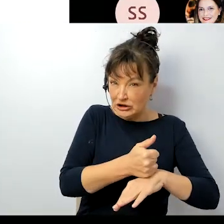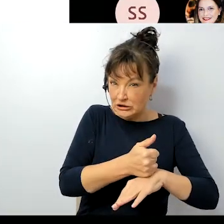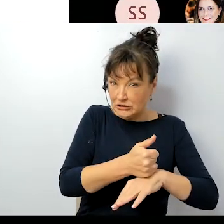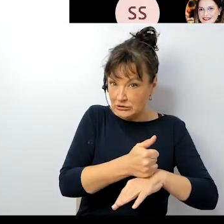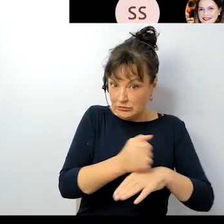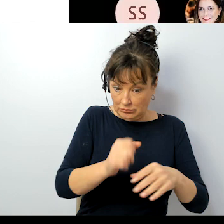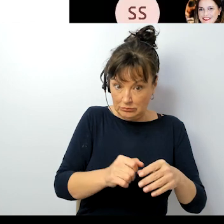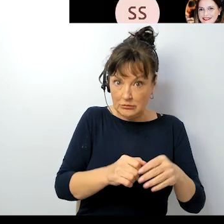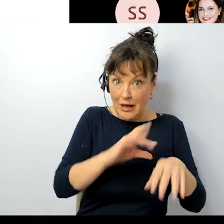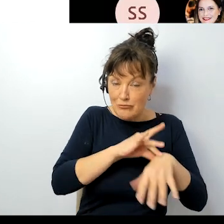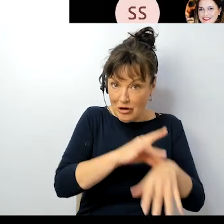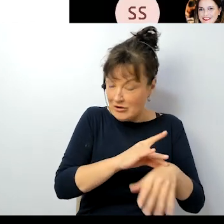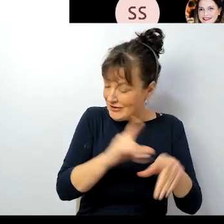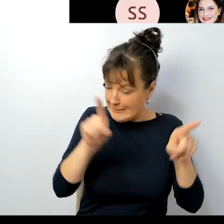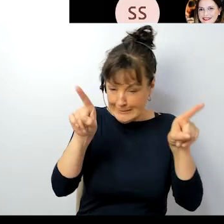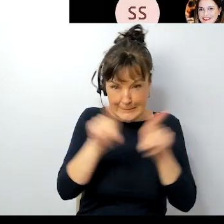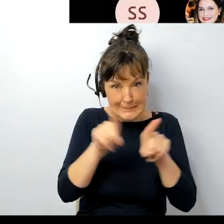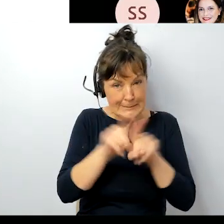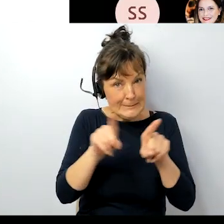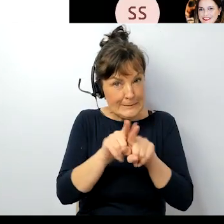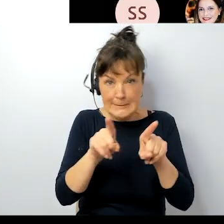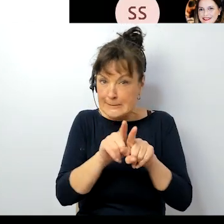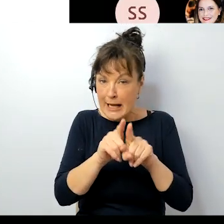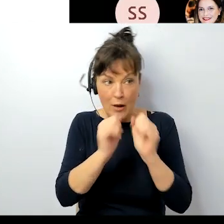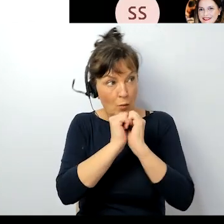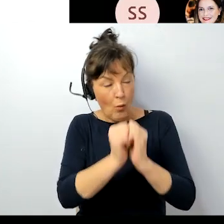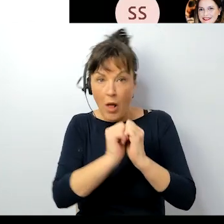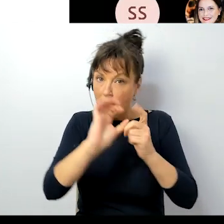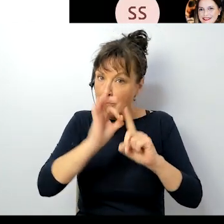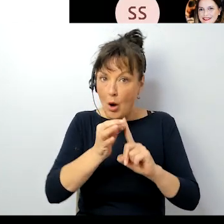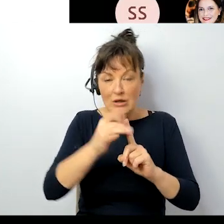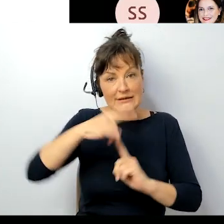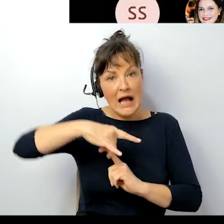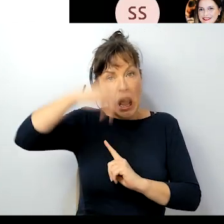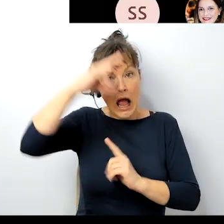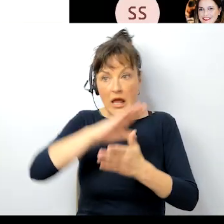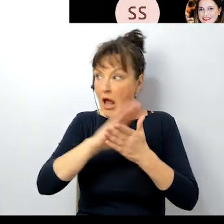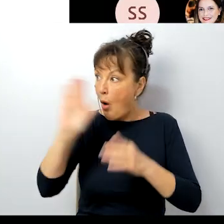is the same level as a Scottish higher and is recognised by all colleges and universities